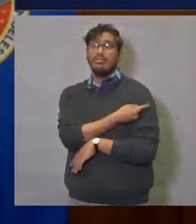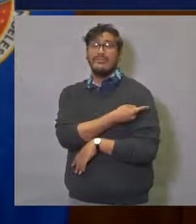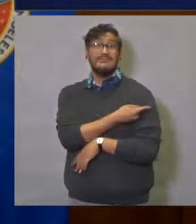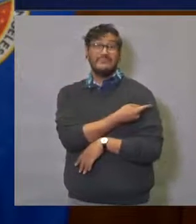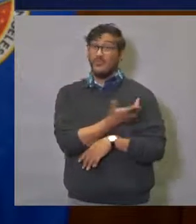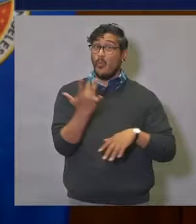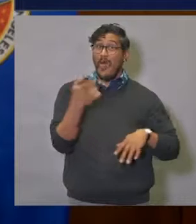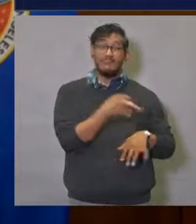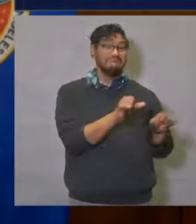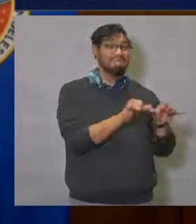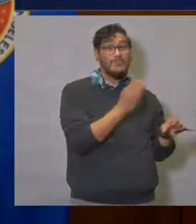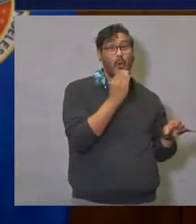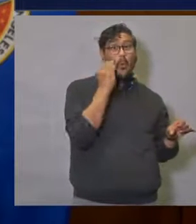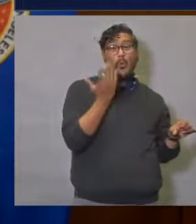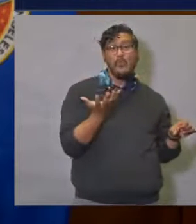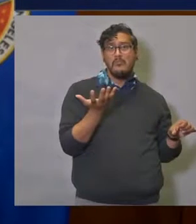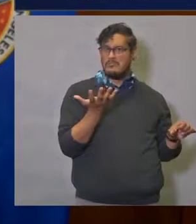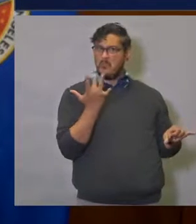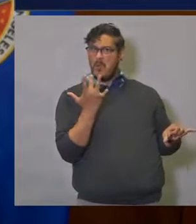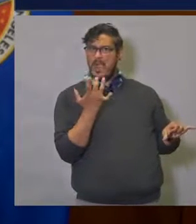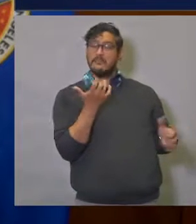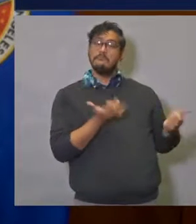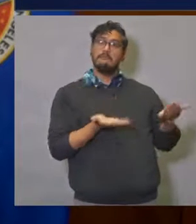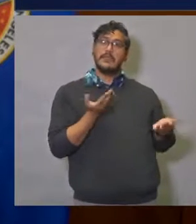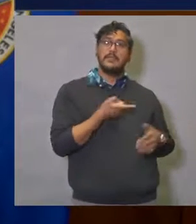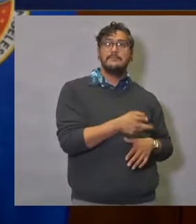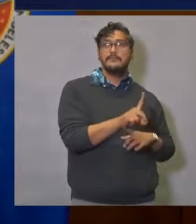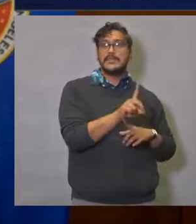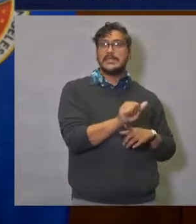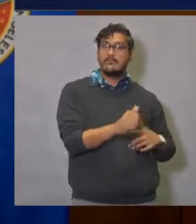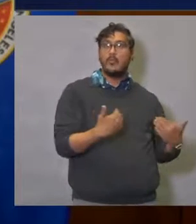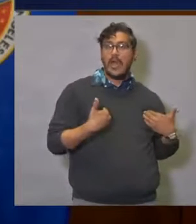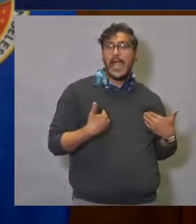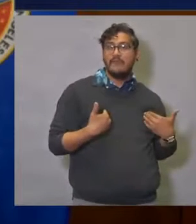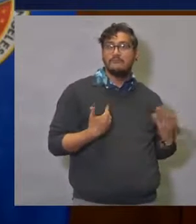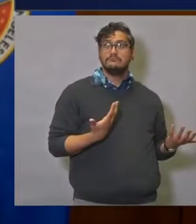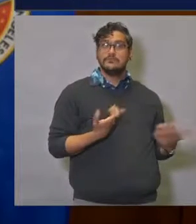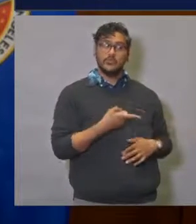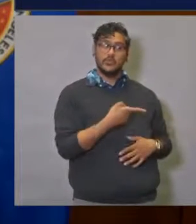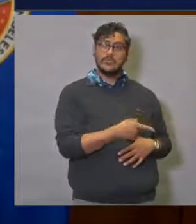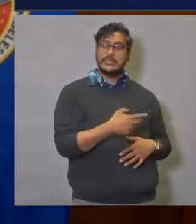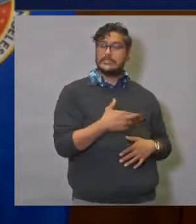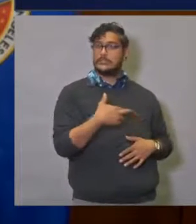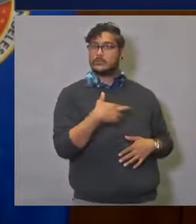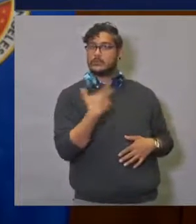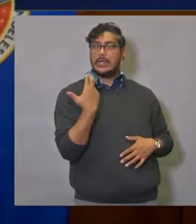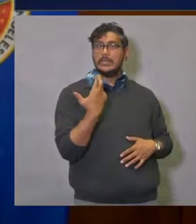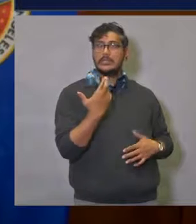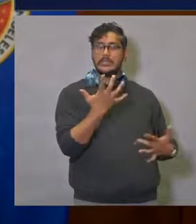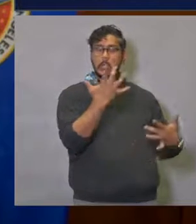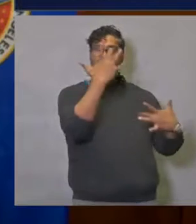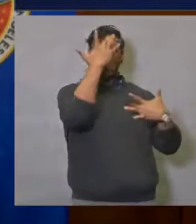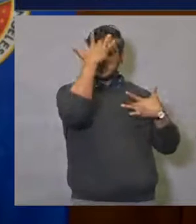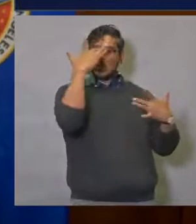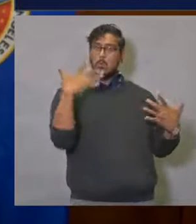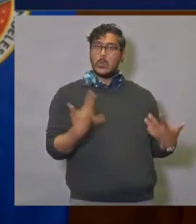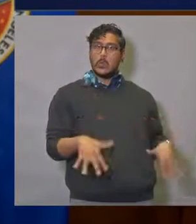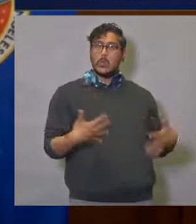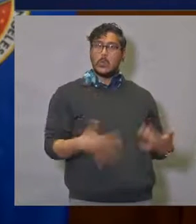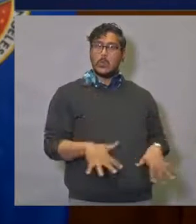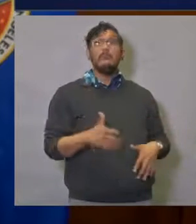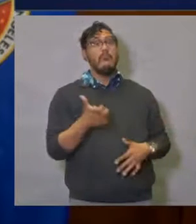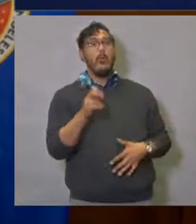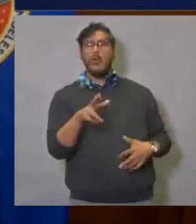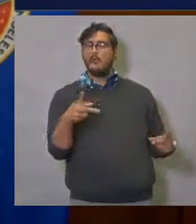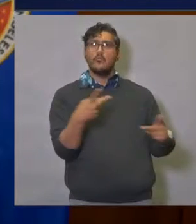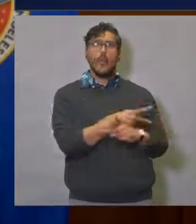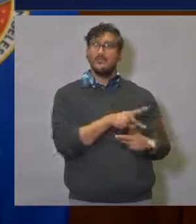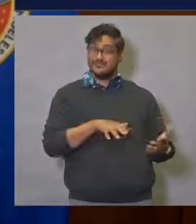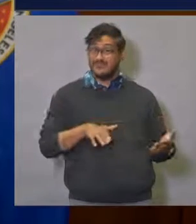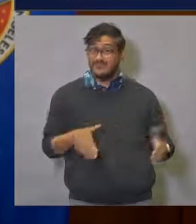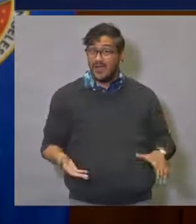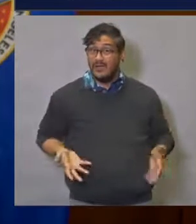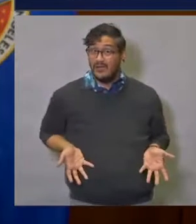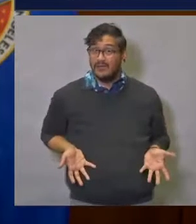THESE RESIDENTS MAY SUFFER FROM